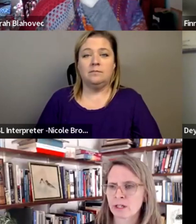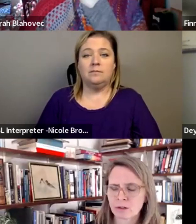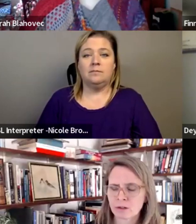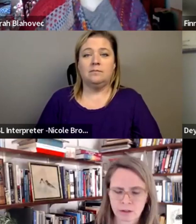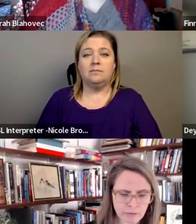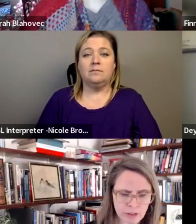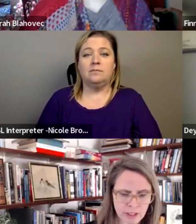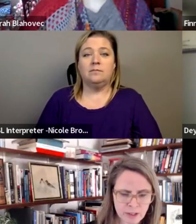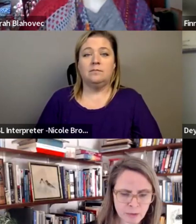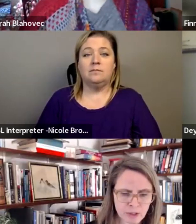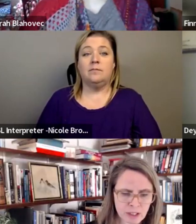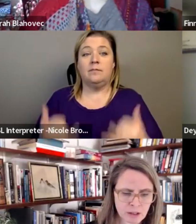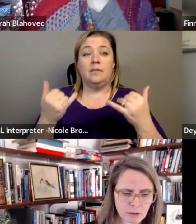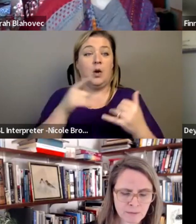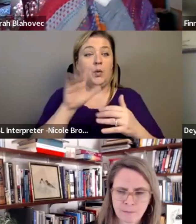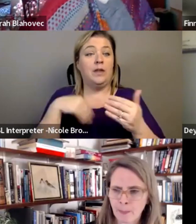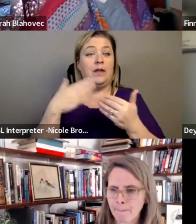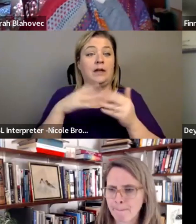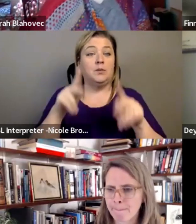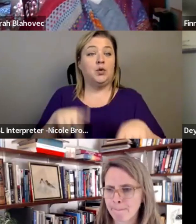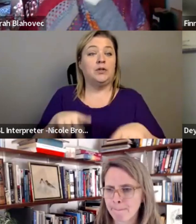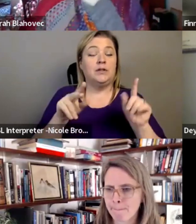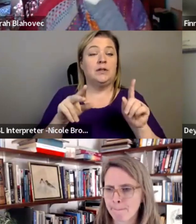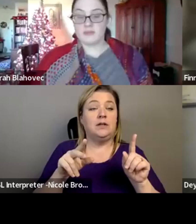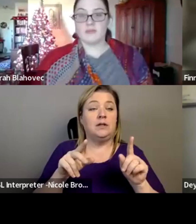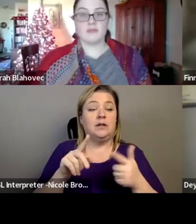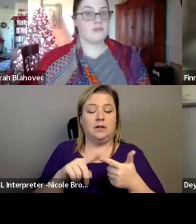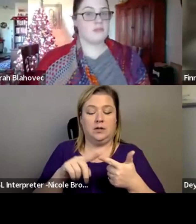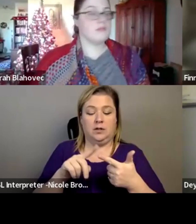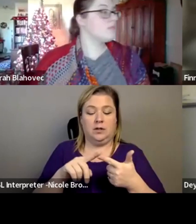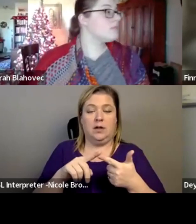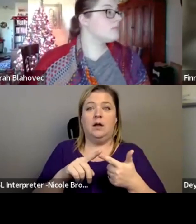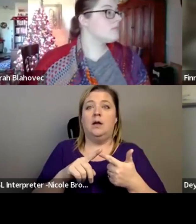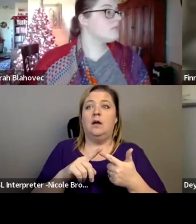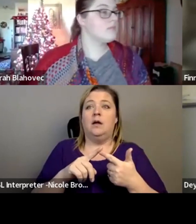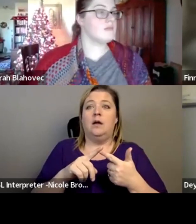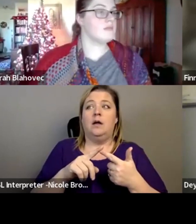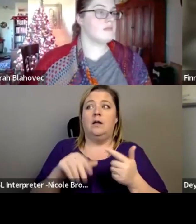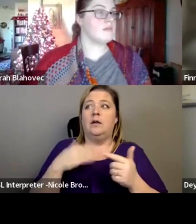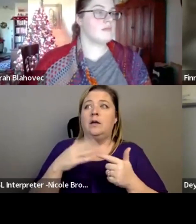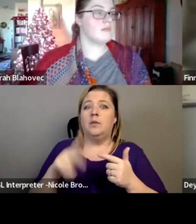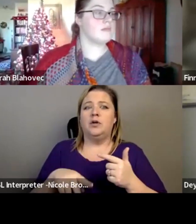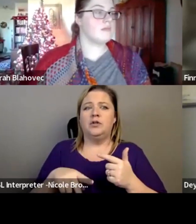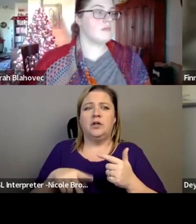Alixe Bonardi: Do you want to turn it over to the next person, Nicole? Nicole LeBlanc: Next? Let whoever's in line